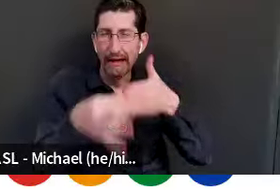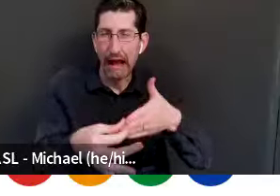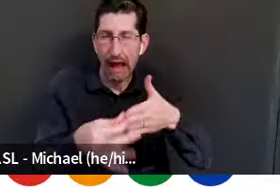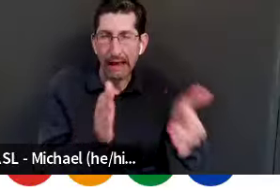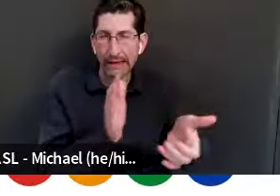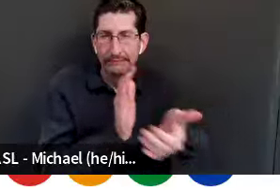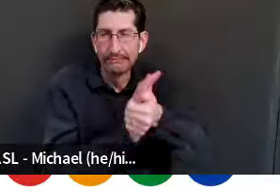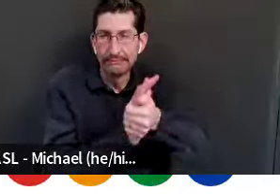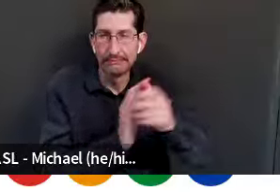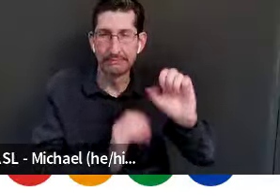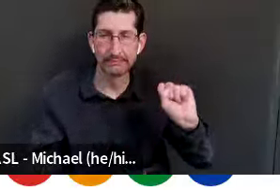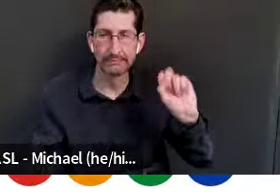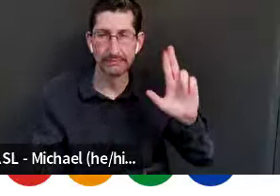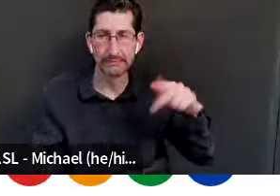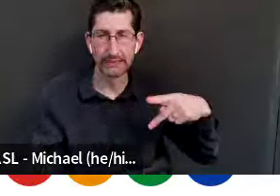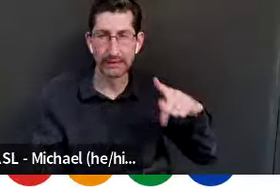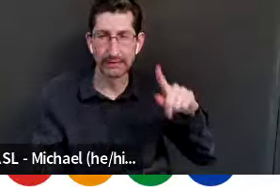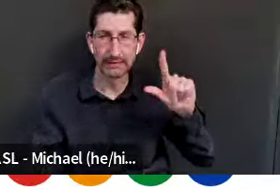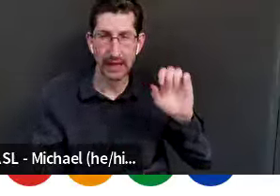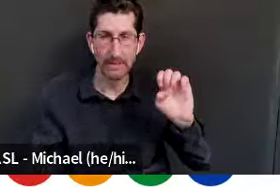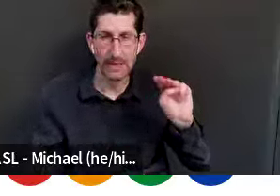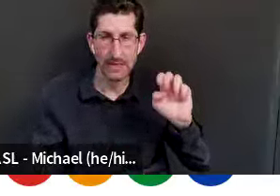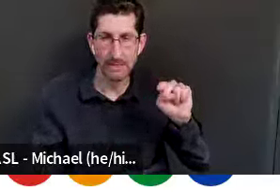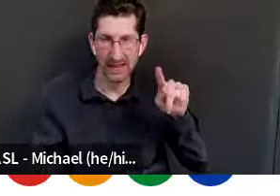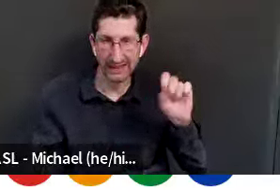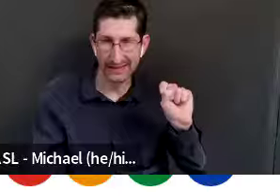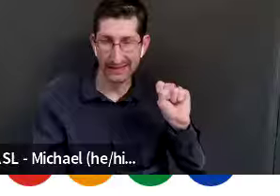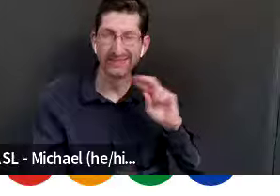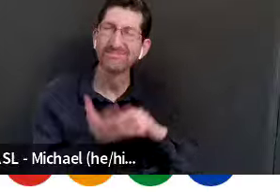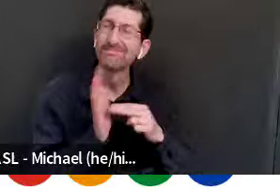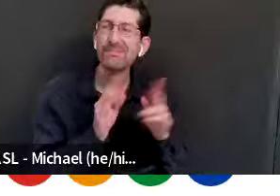GUIDE SUPPLEMENTS. ADDITIONAL PIECES OF INFORMATION